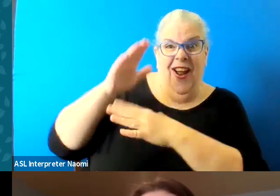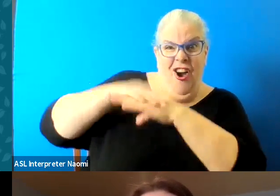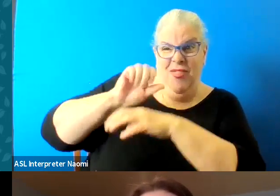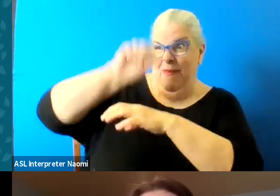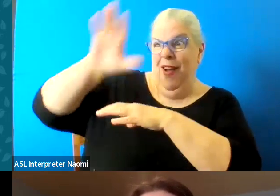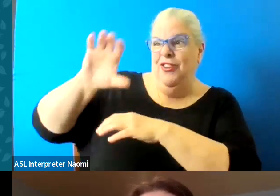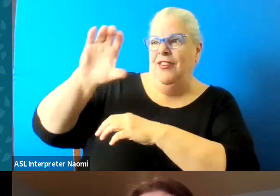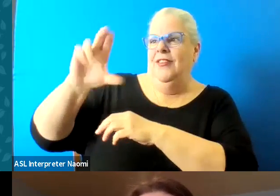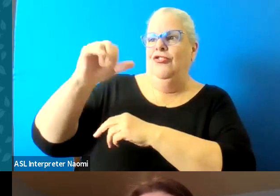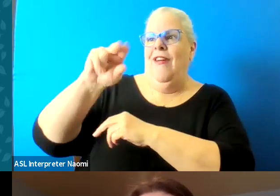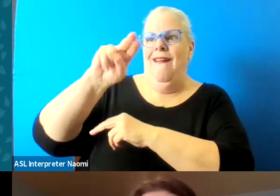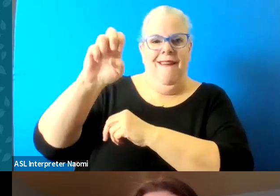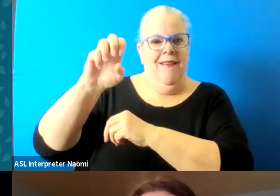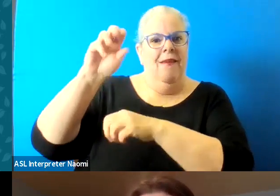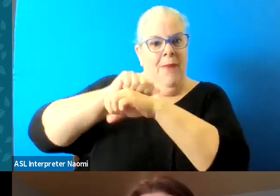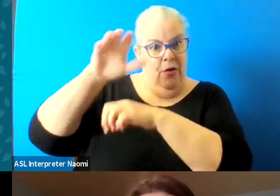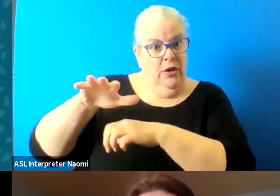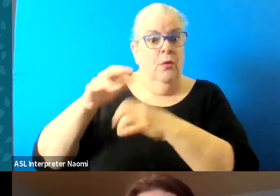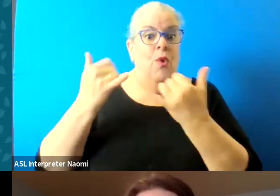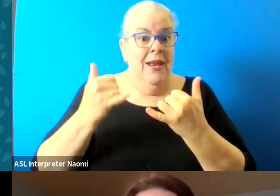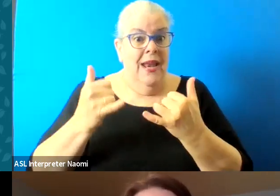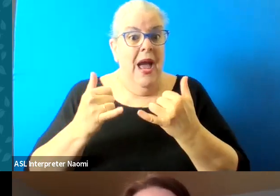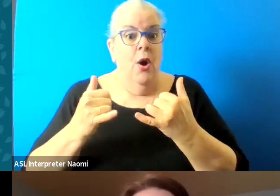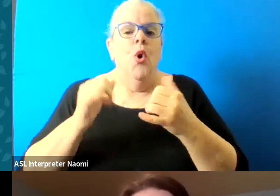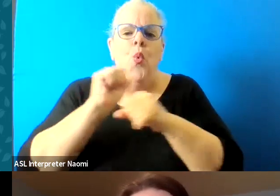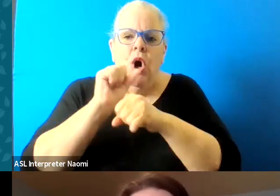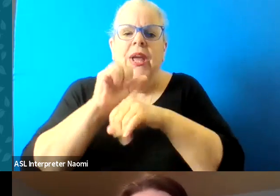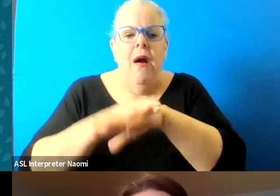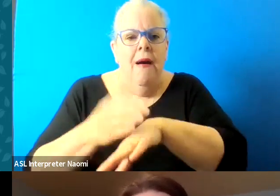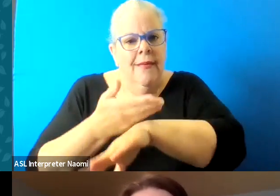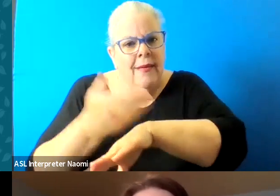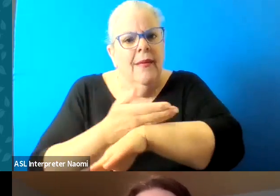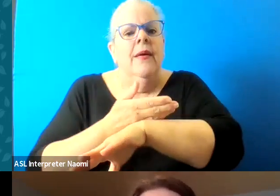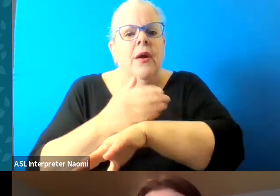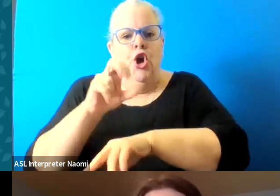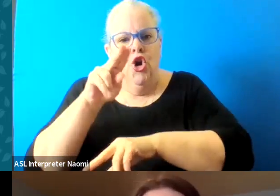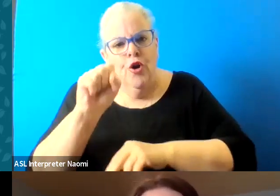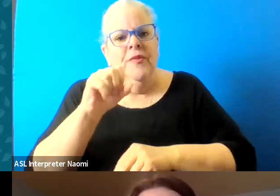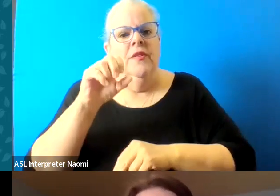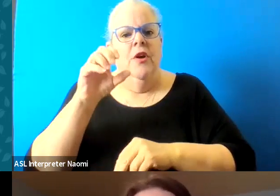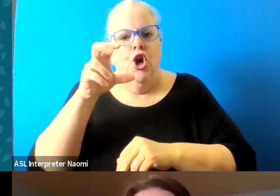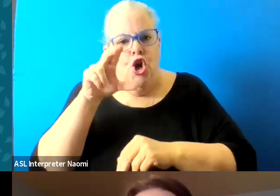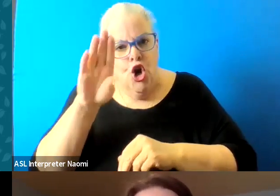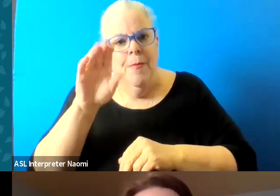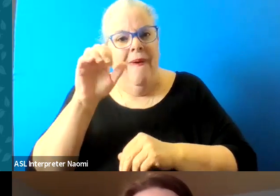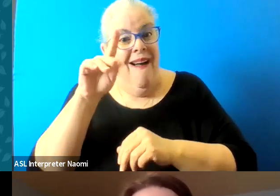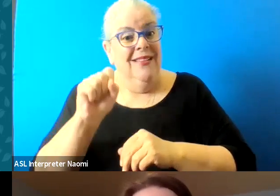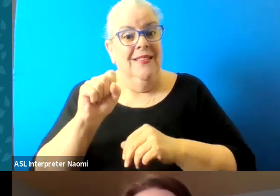they're doing a lot of the reconstruction of the curbs and putting in the curb cuts up here, and redoing the sidewalks which is great.